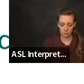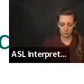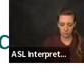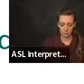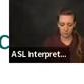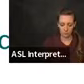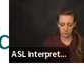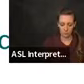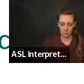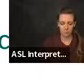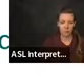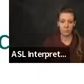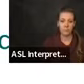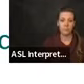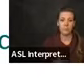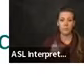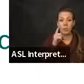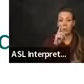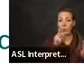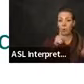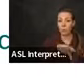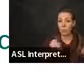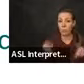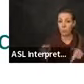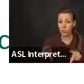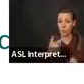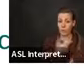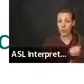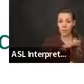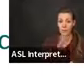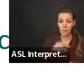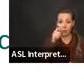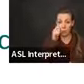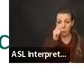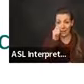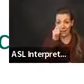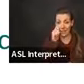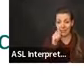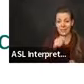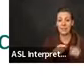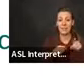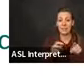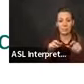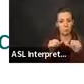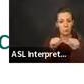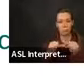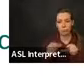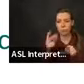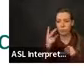Looking at proportions vaccinated by race ethnicity, we continue to see progress,